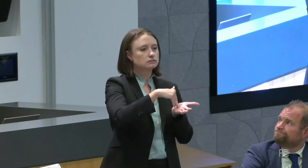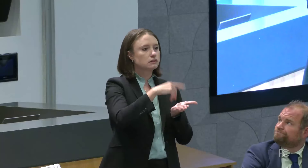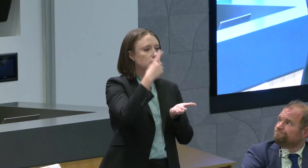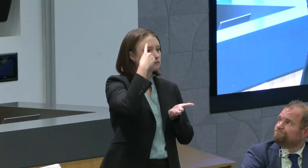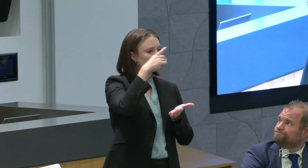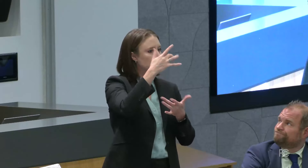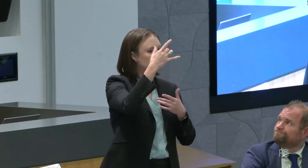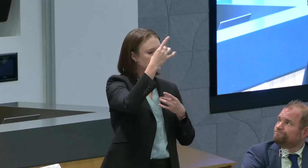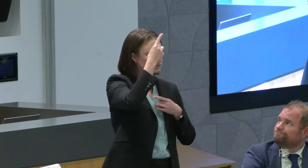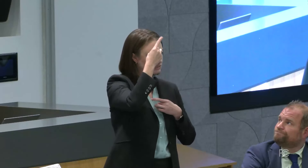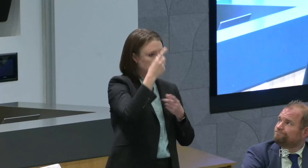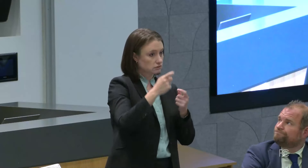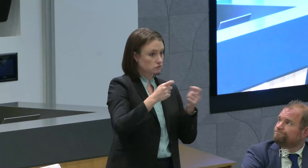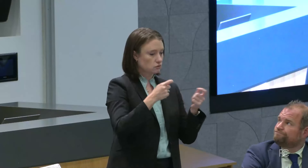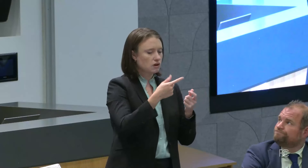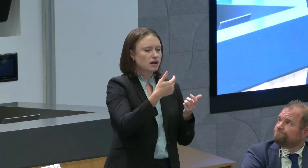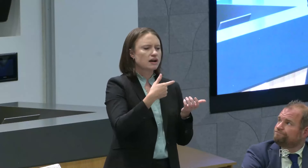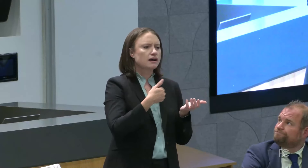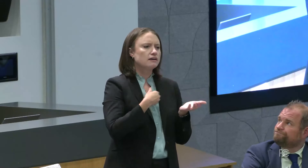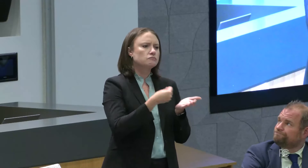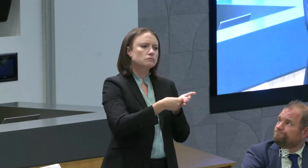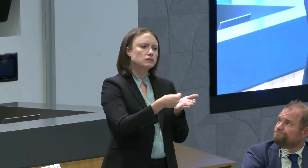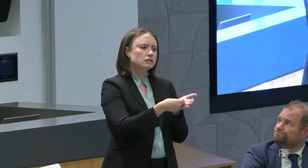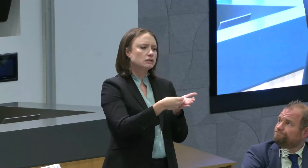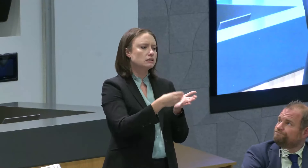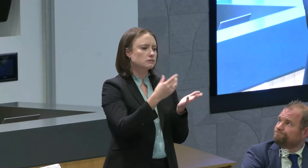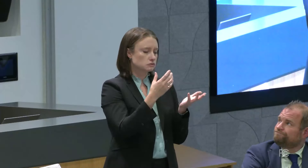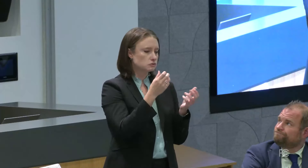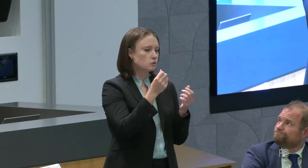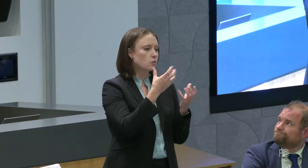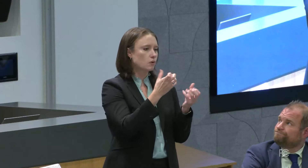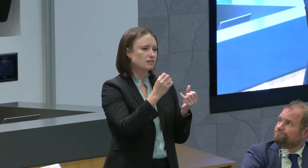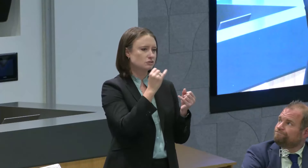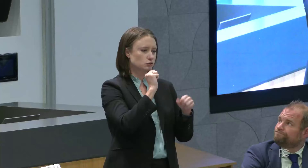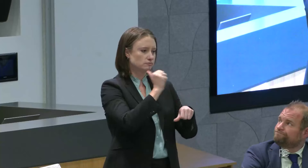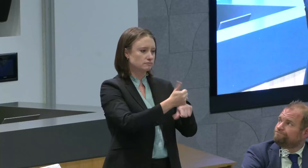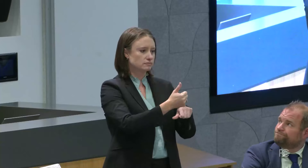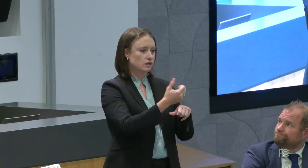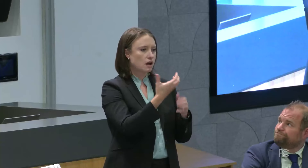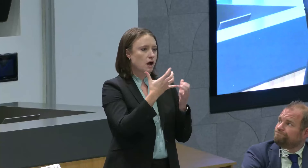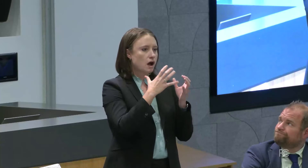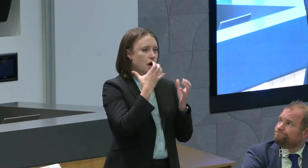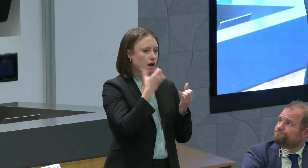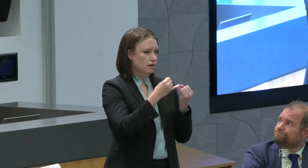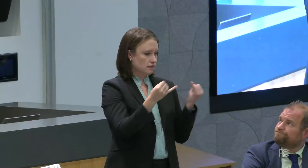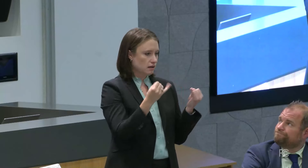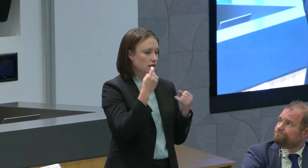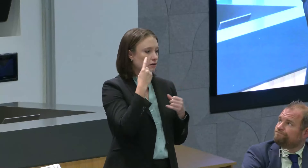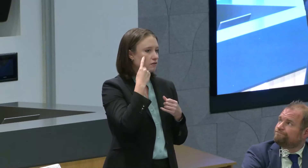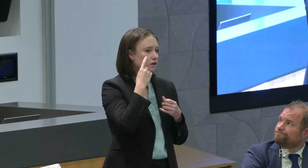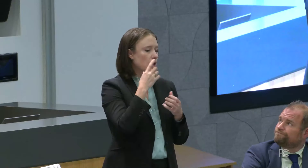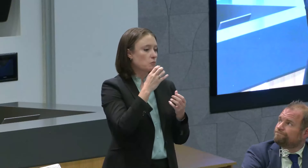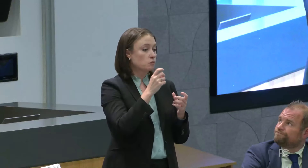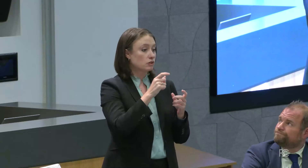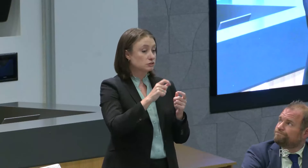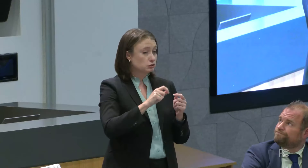AND FOR FUTURE PANDEMICS THAT MAY OCCUR. AND ONE THING THAT WAS A RESULT OF THAT DOCUMENT IS